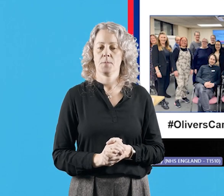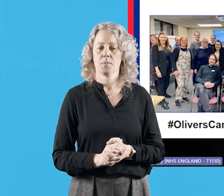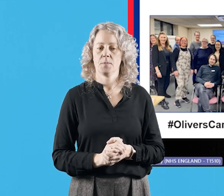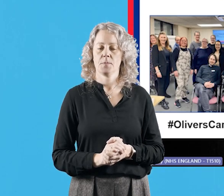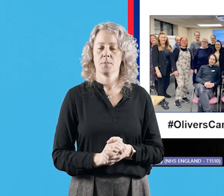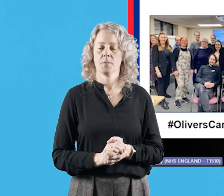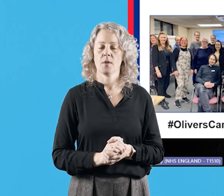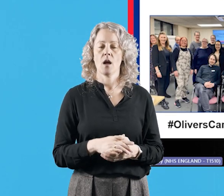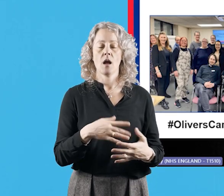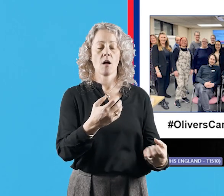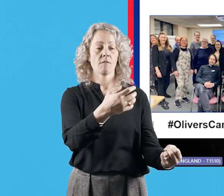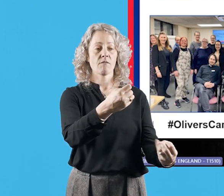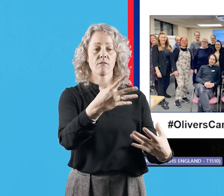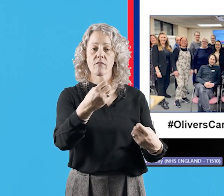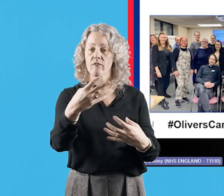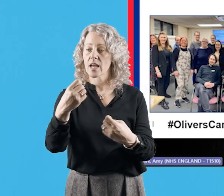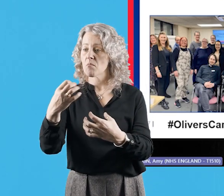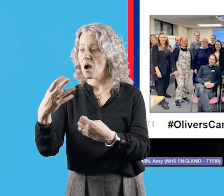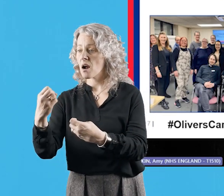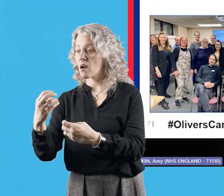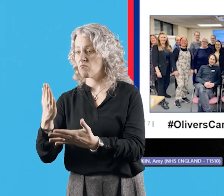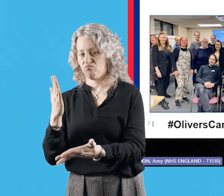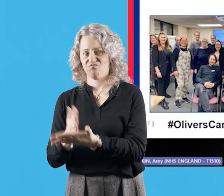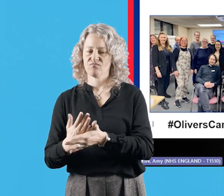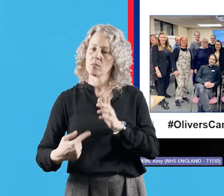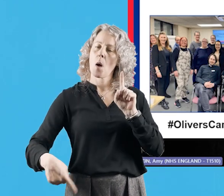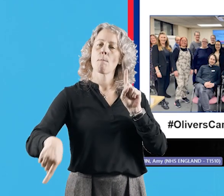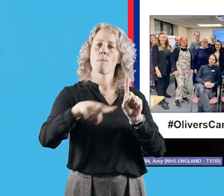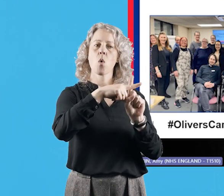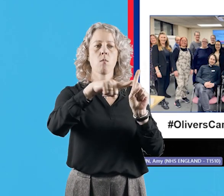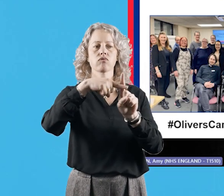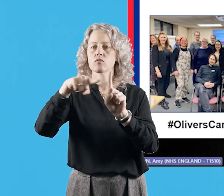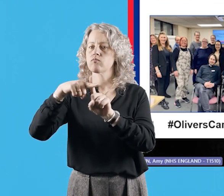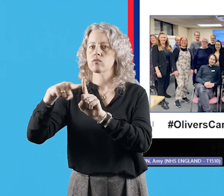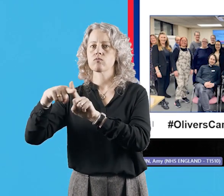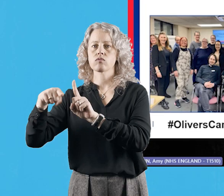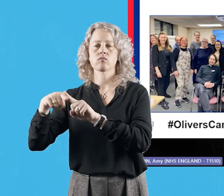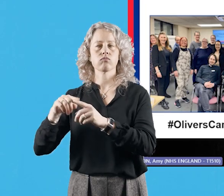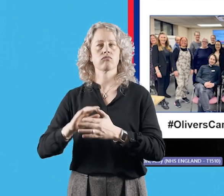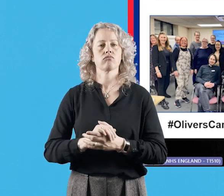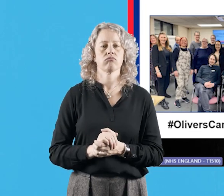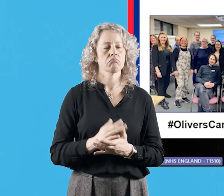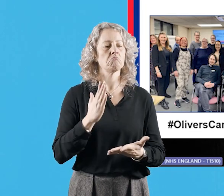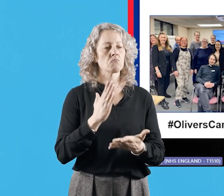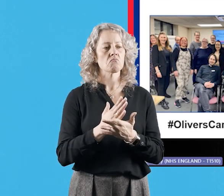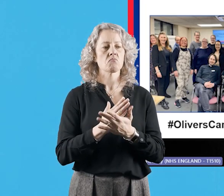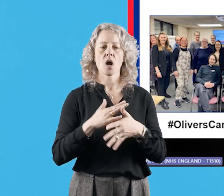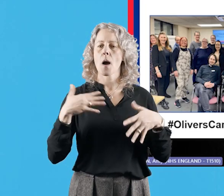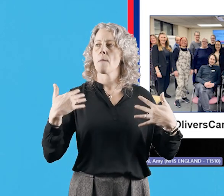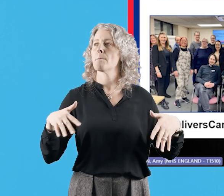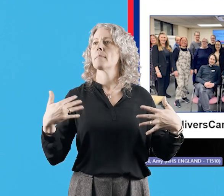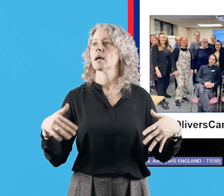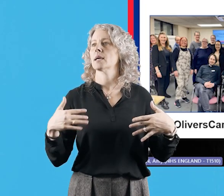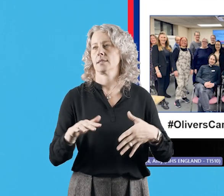experience of something that's launched. So and the feedback is overwhelmingly positive and it's really amazing to get that